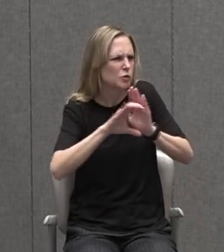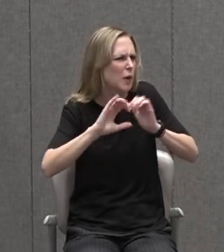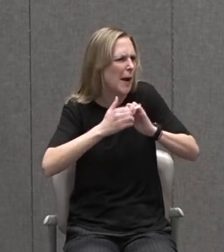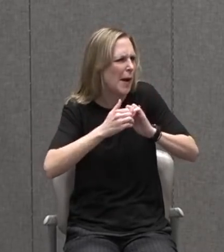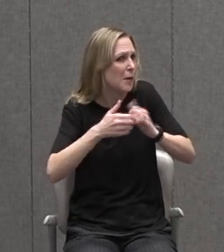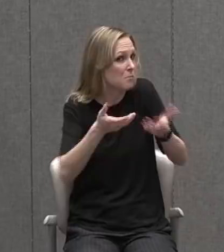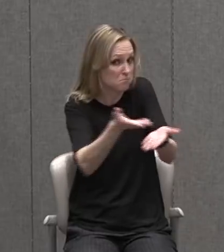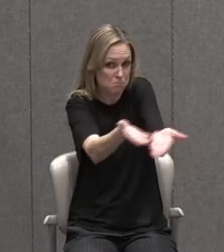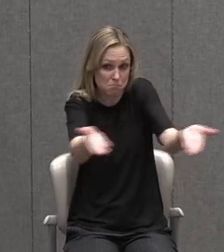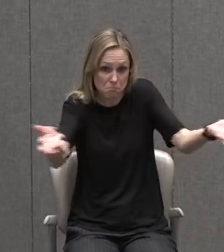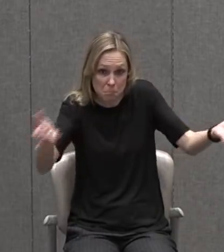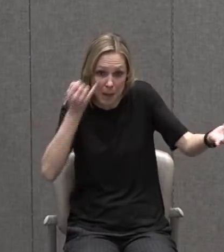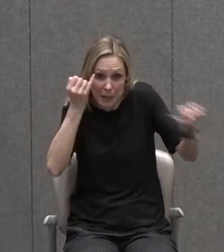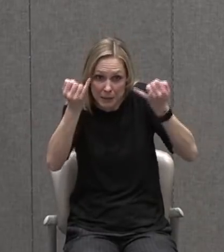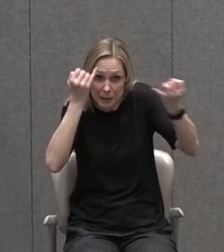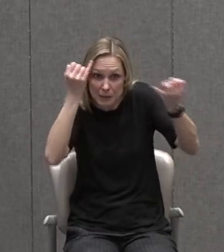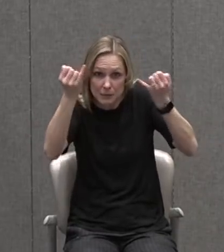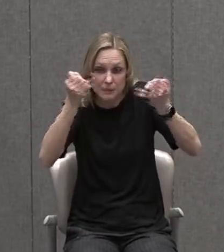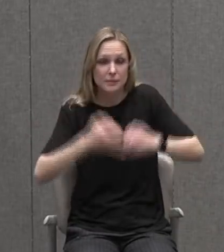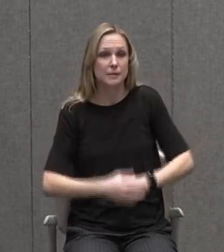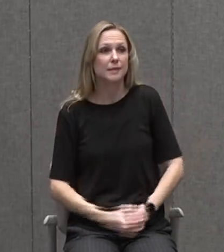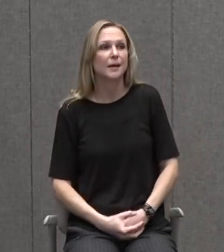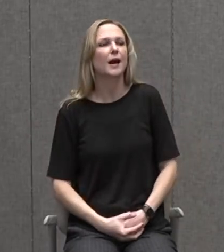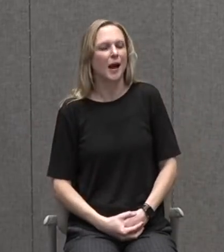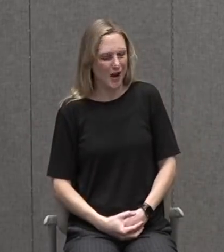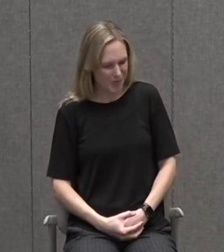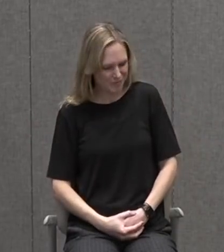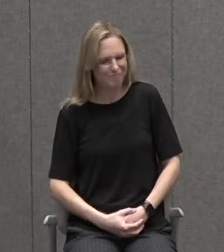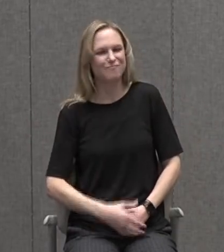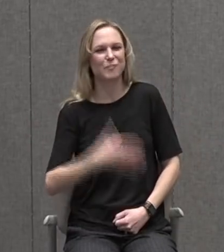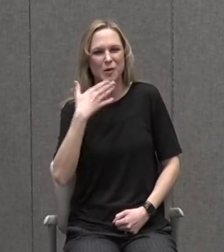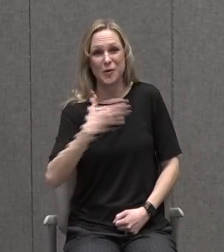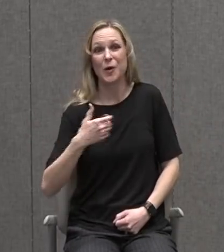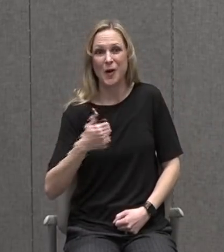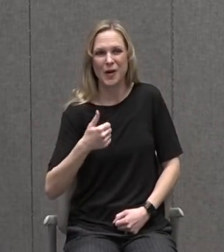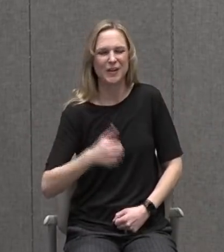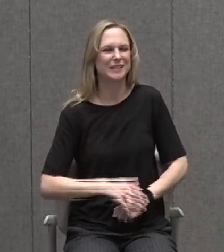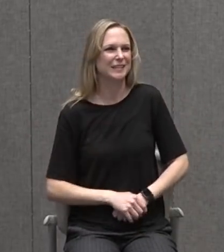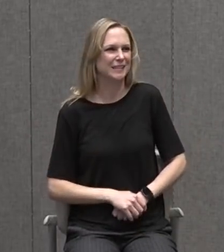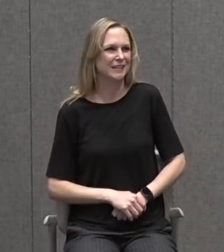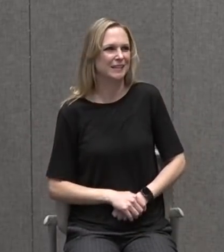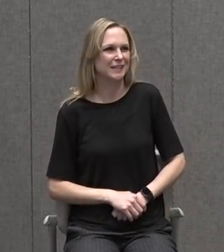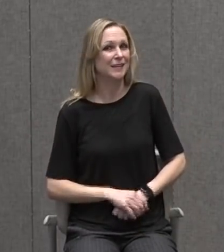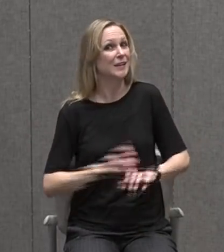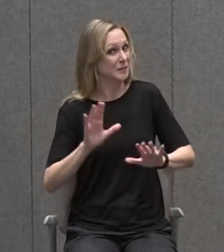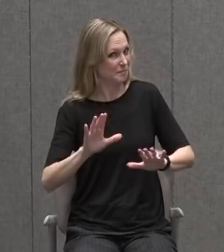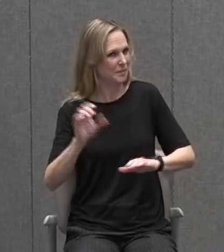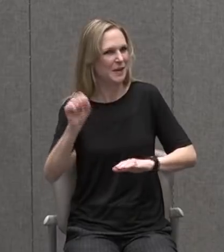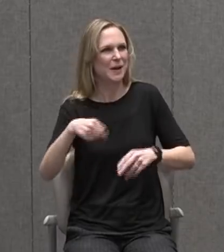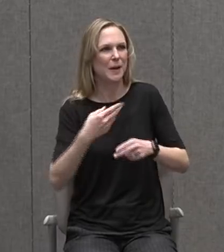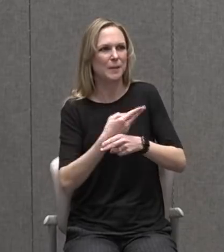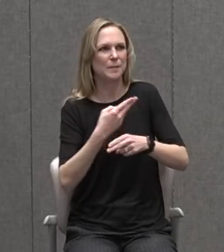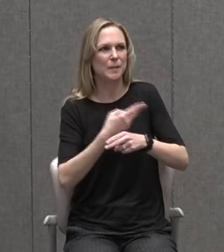Any ideas? Good! So I'm gonna use hear, I'm going to use that area model.